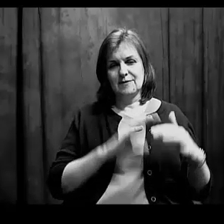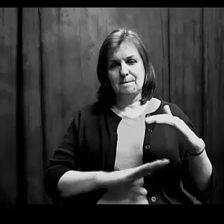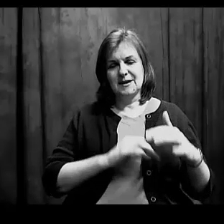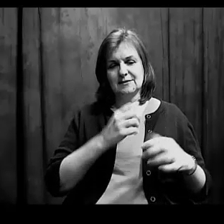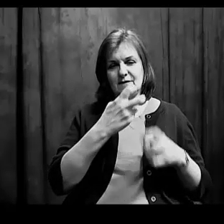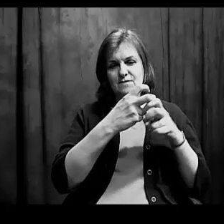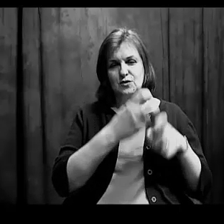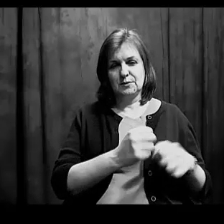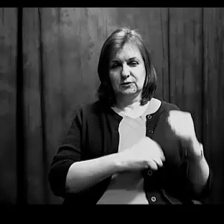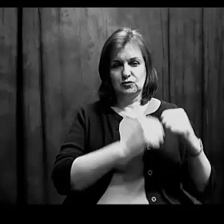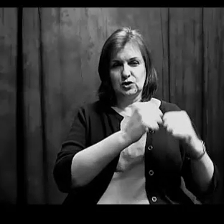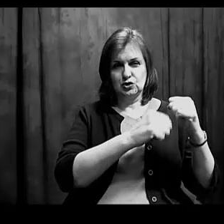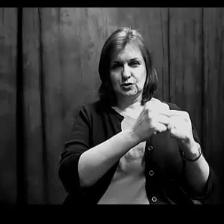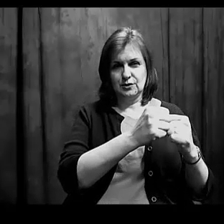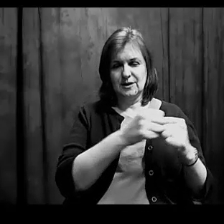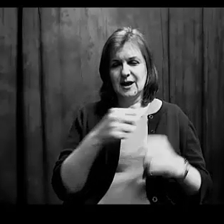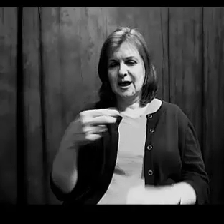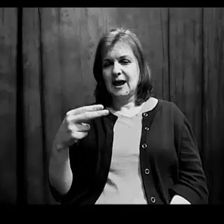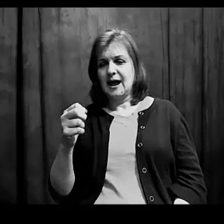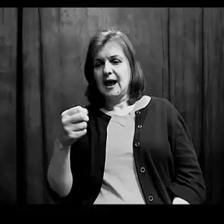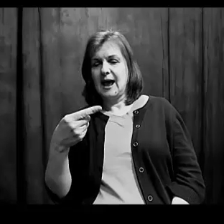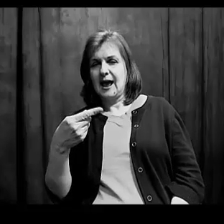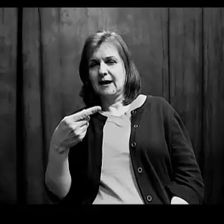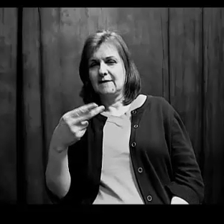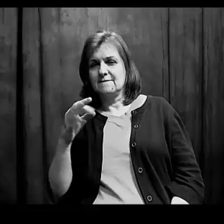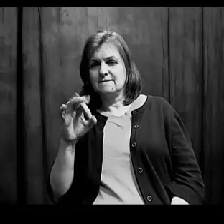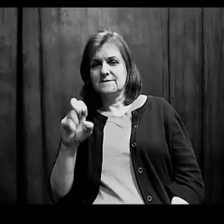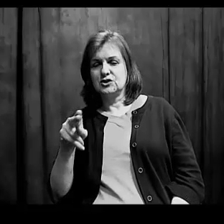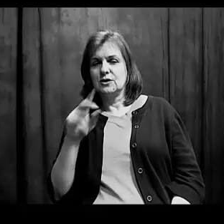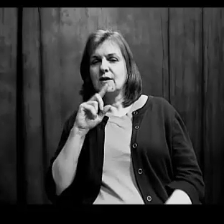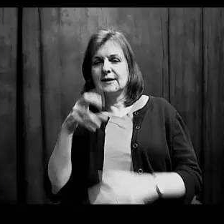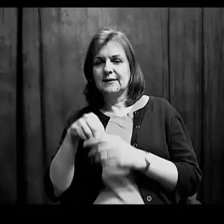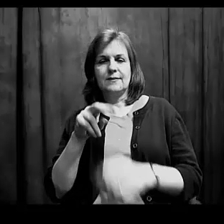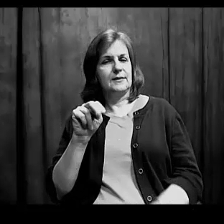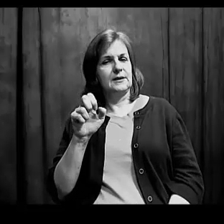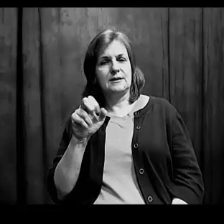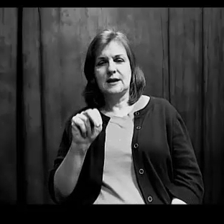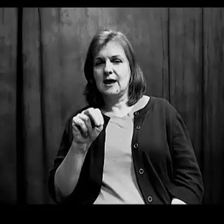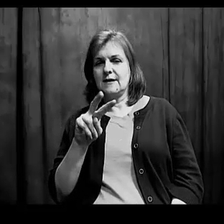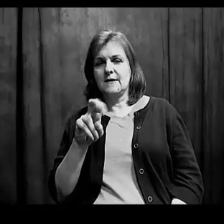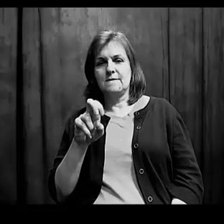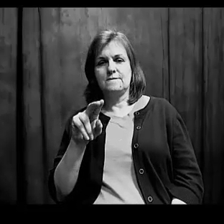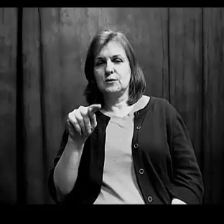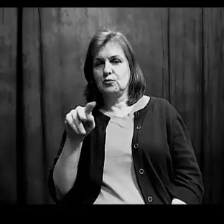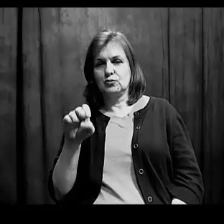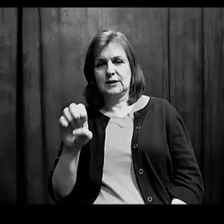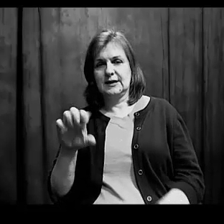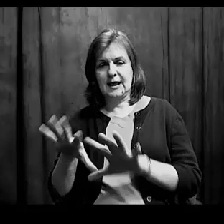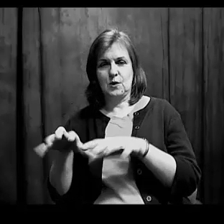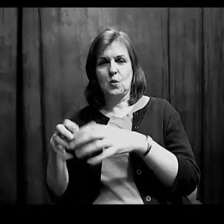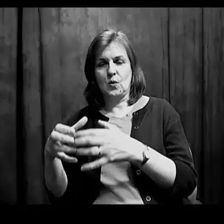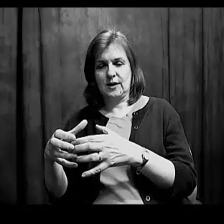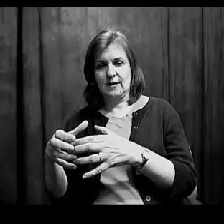these structures - the hagfish actually fallen in to a not vertebrates structure or not vertebrate category